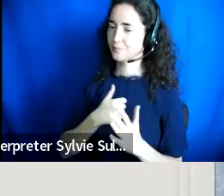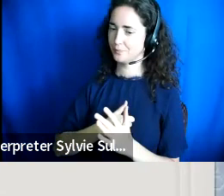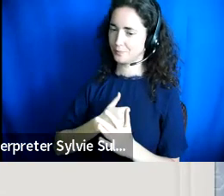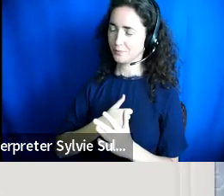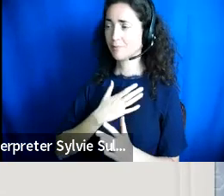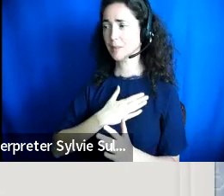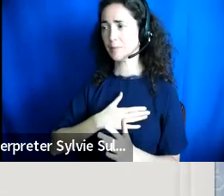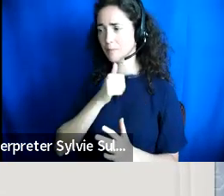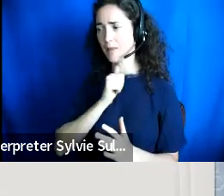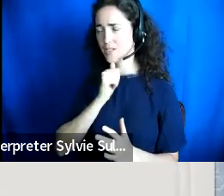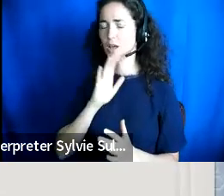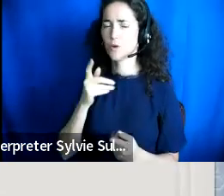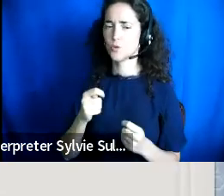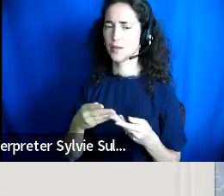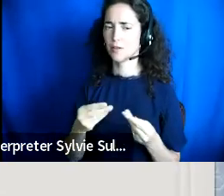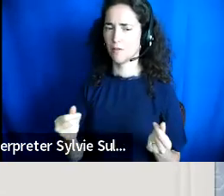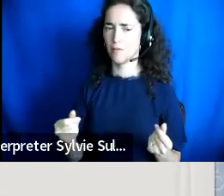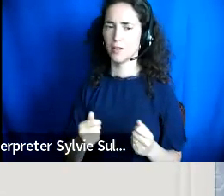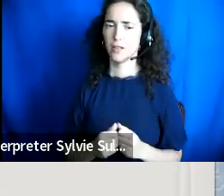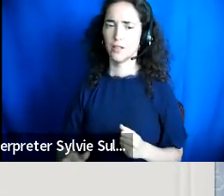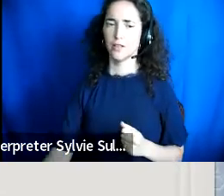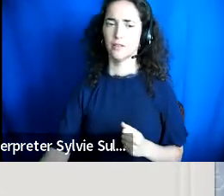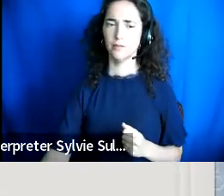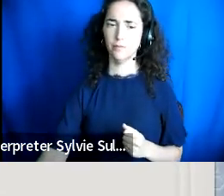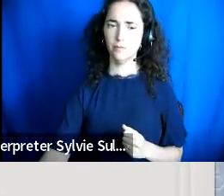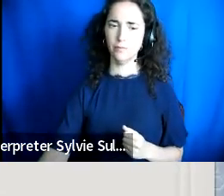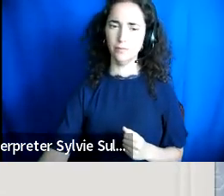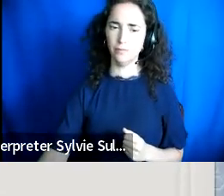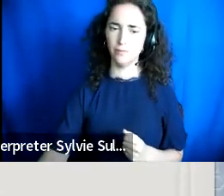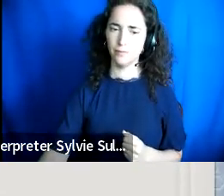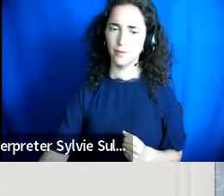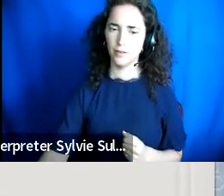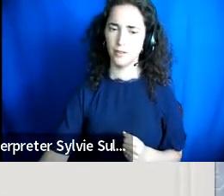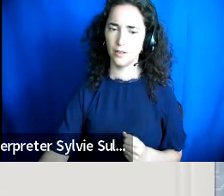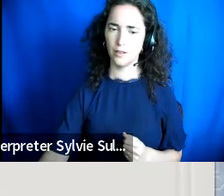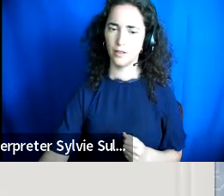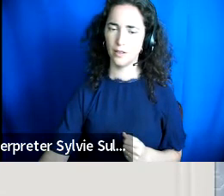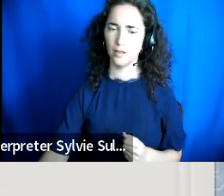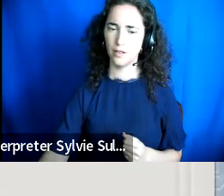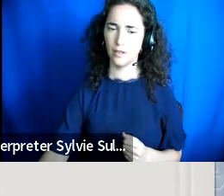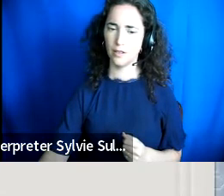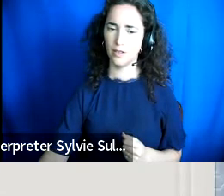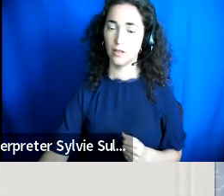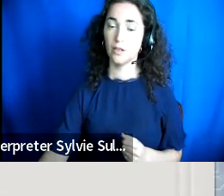I'm gonna try to work on that as we go through the slides. So a little bit of our agenda Today we came together.